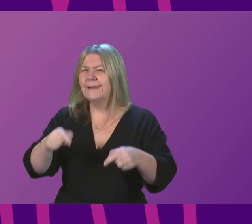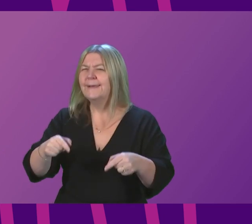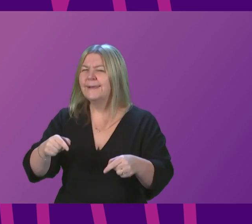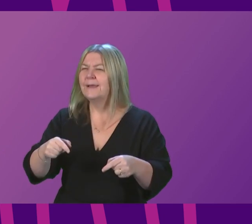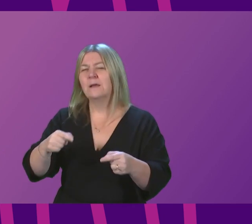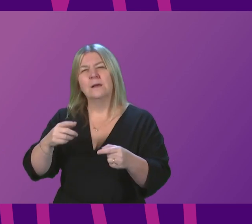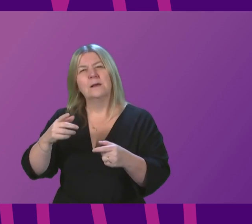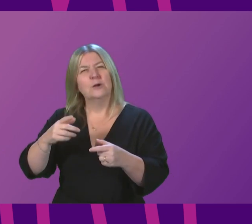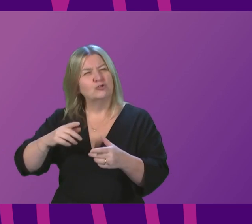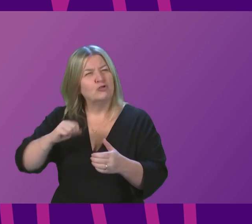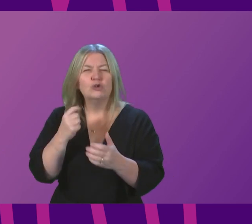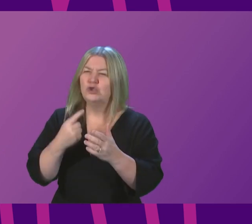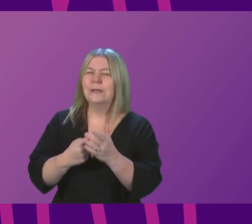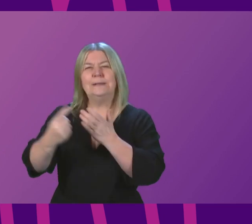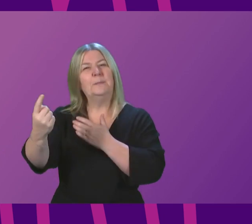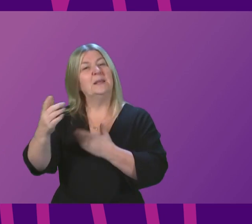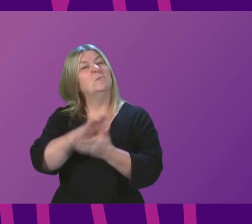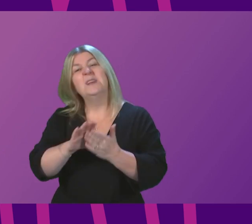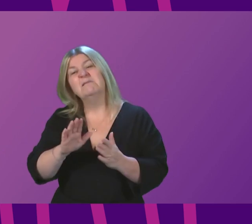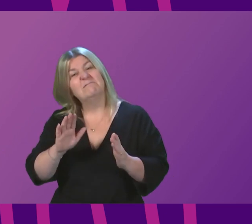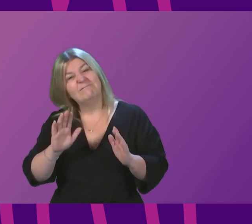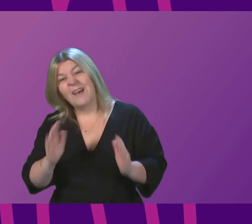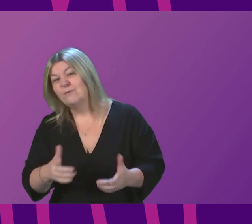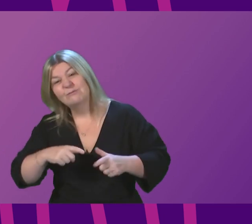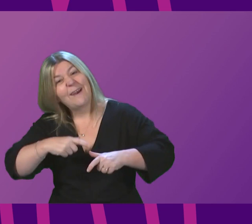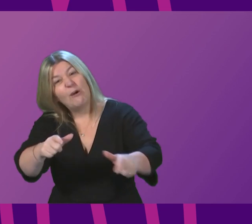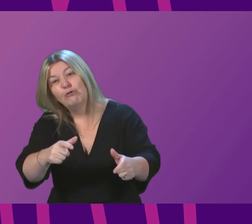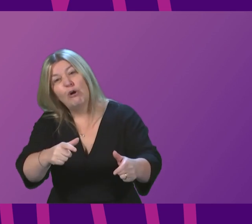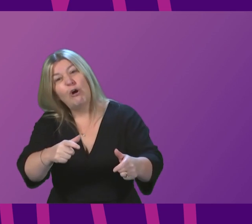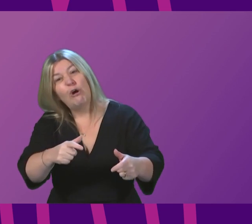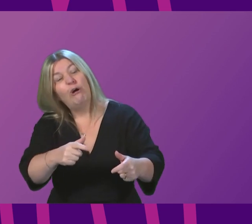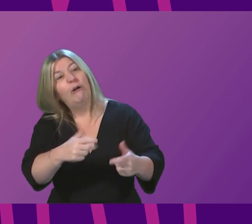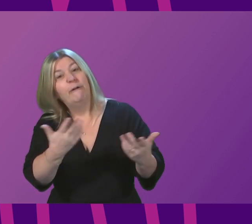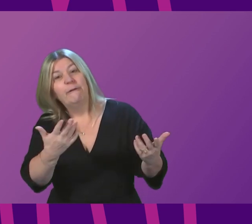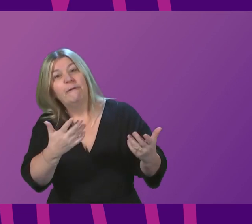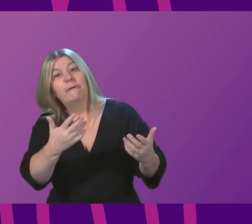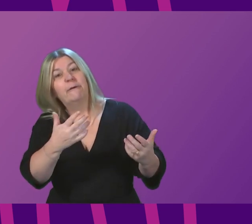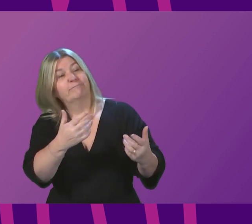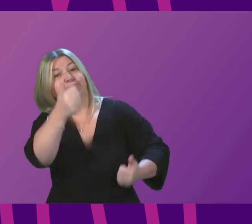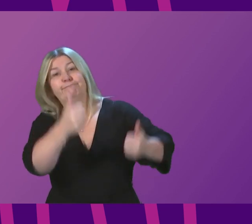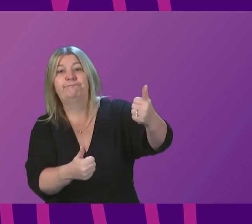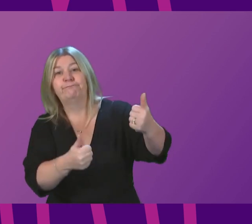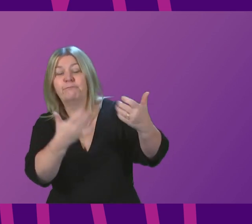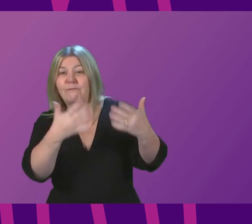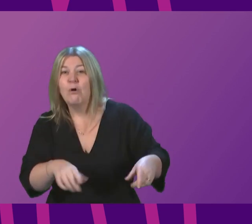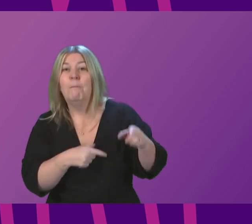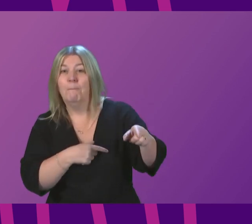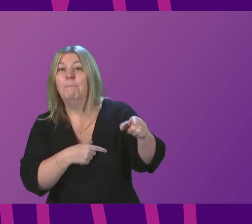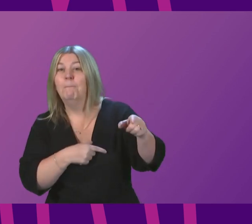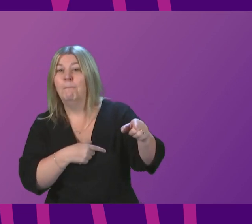independent is that we will no longer have to put up with being treated like something on the sole of Westminster’s shoe.